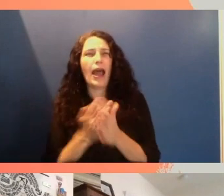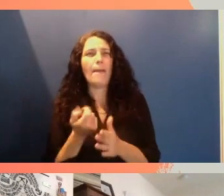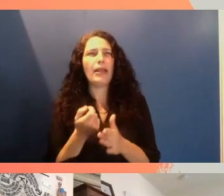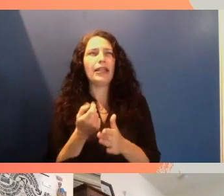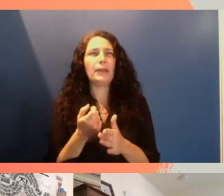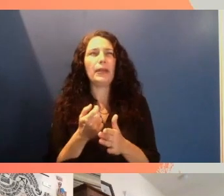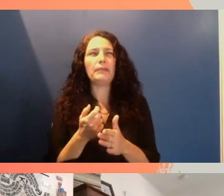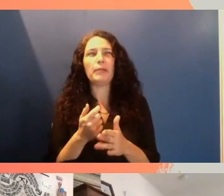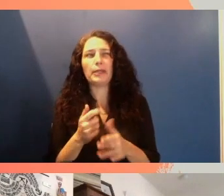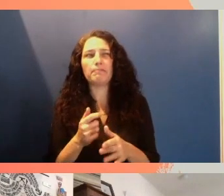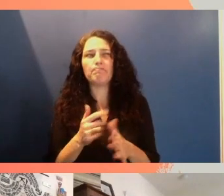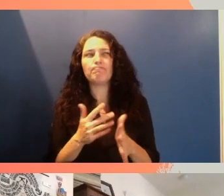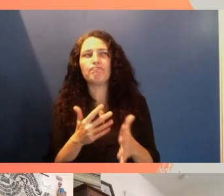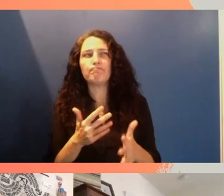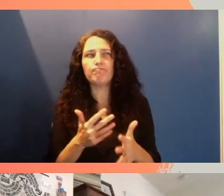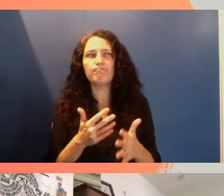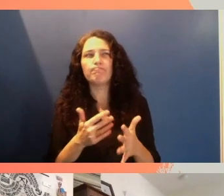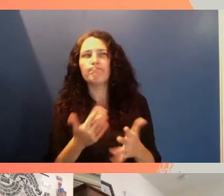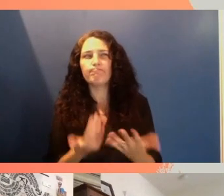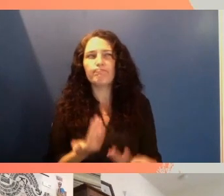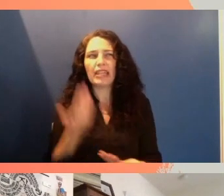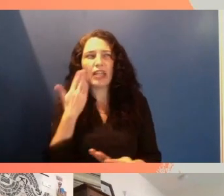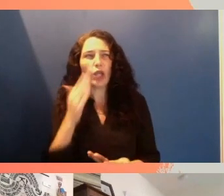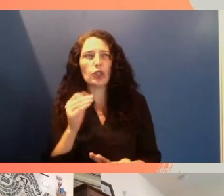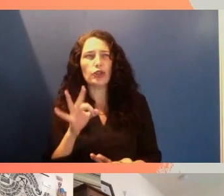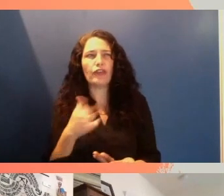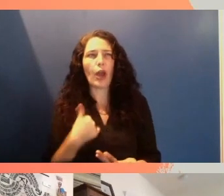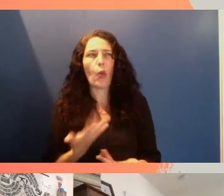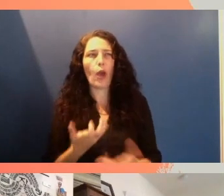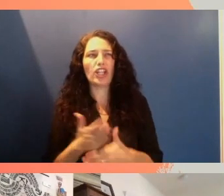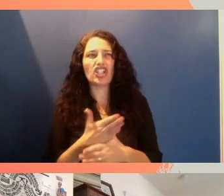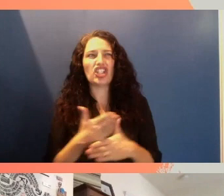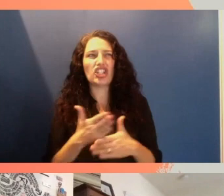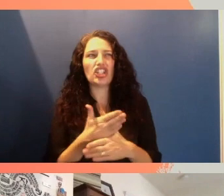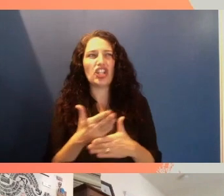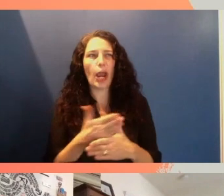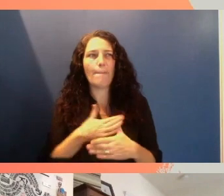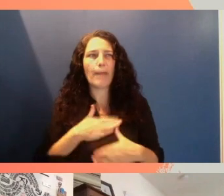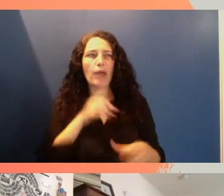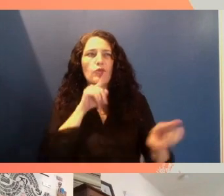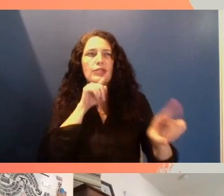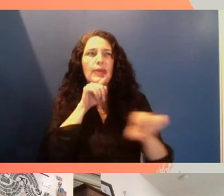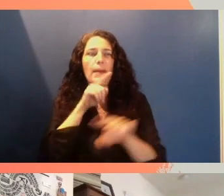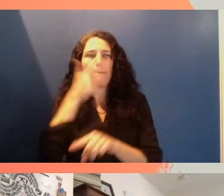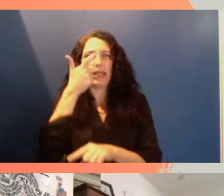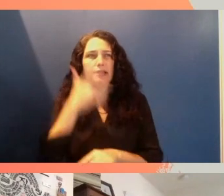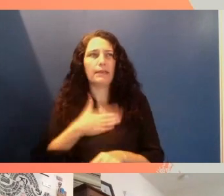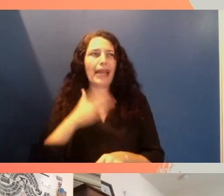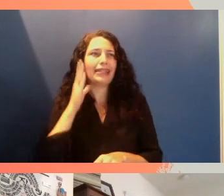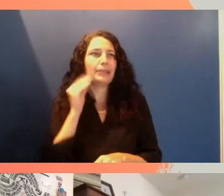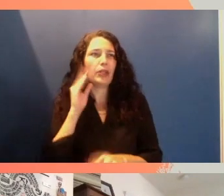just because I feel like my experience in the way I do the process of my documentary filmmaking